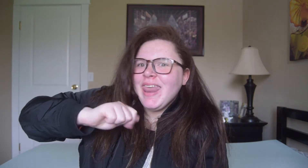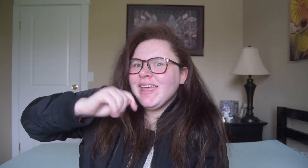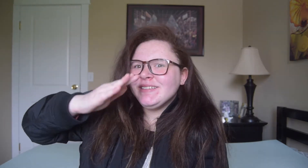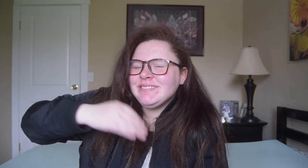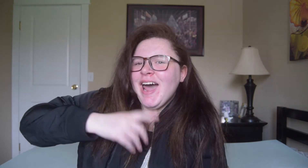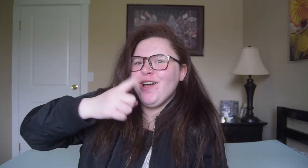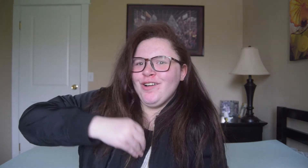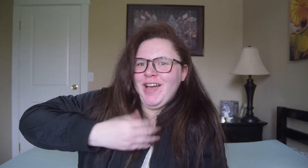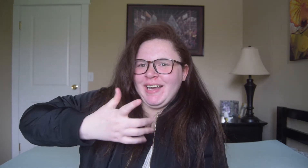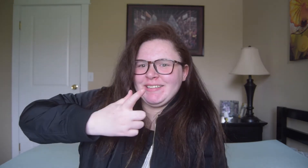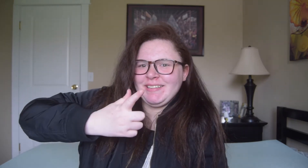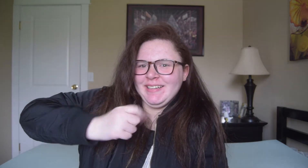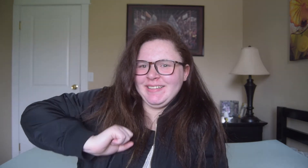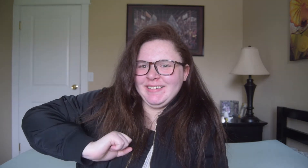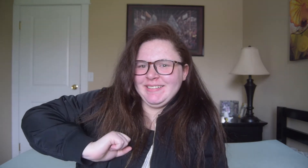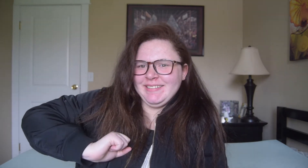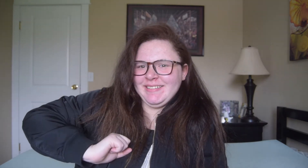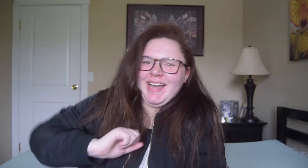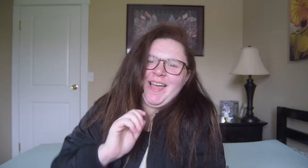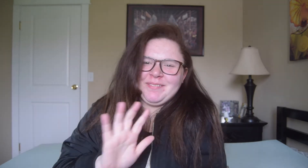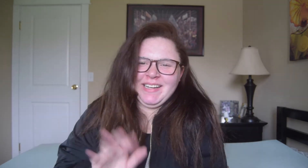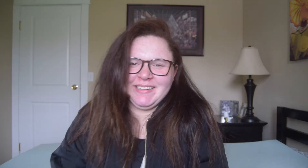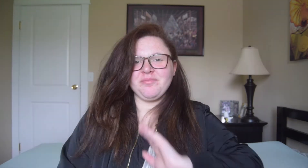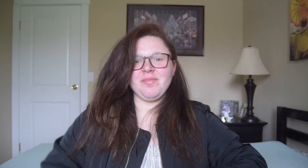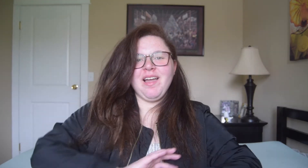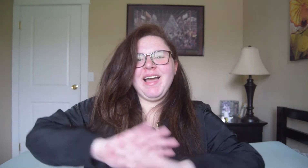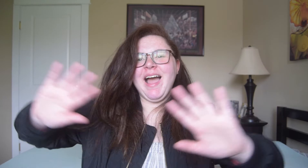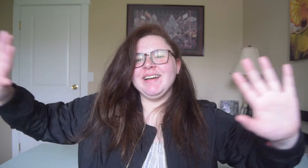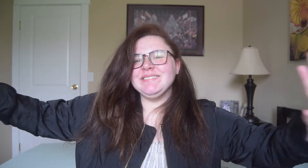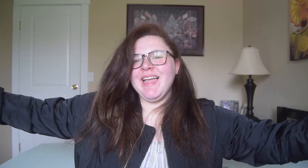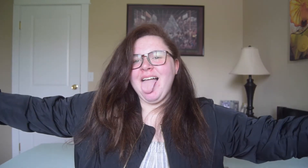At least it makes me look more "white" I'm just kidding Hey guys